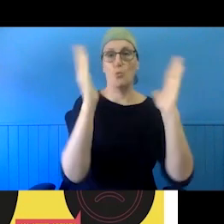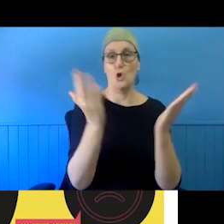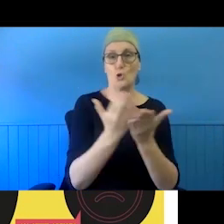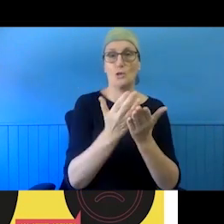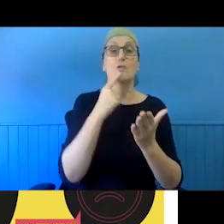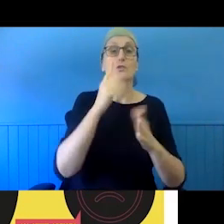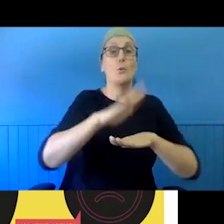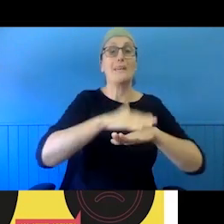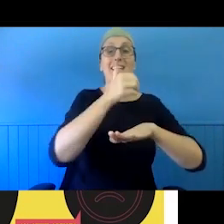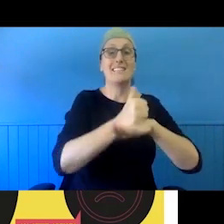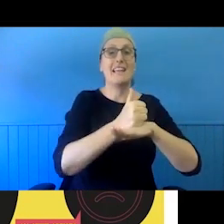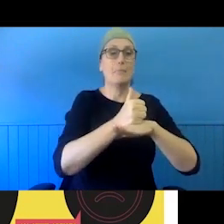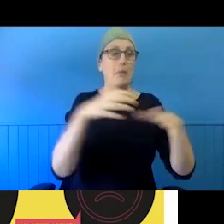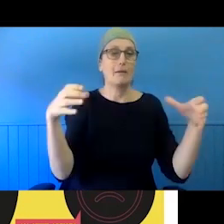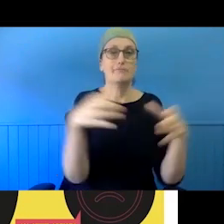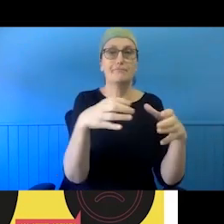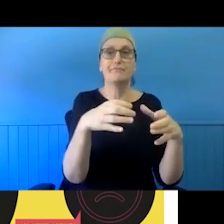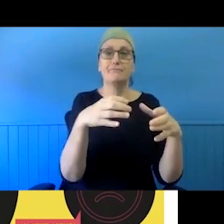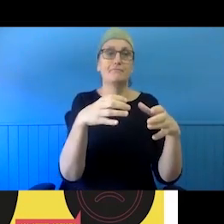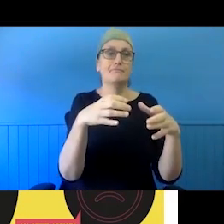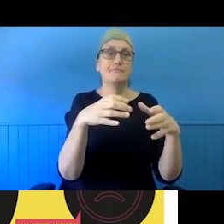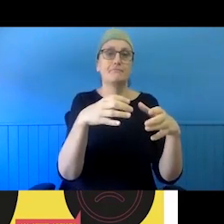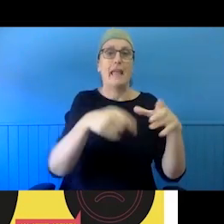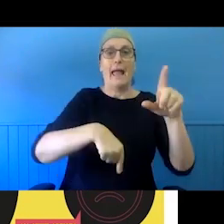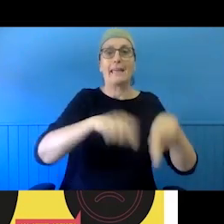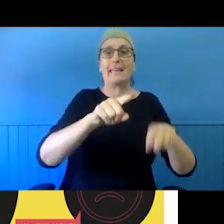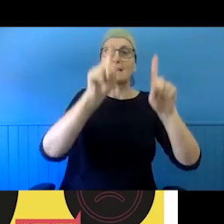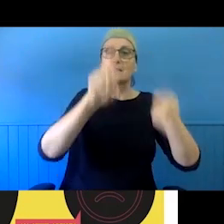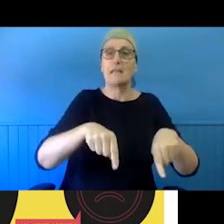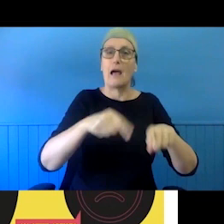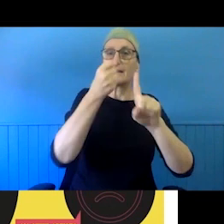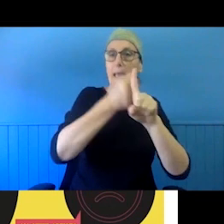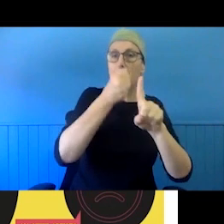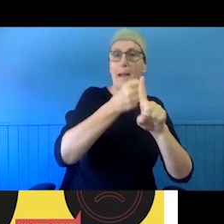become part of this campaign. And the result was extraordinary - he